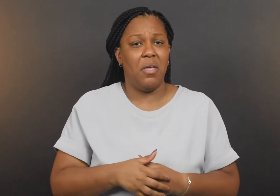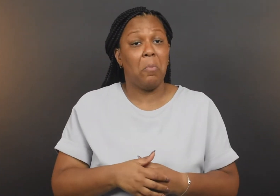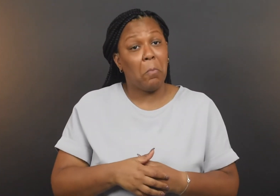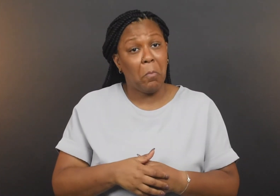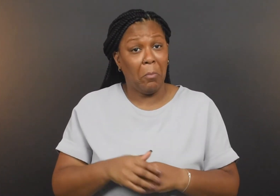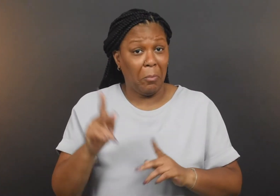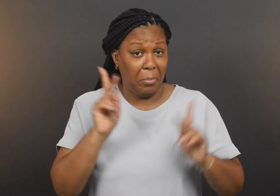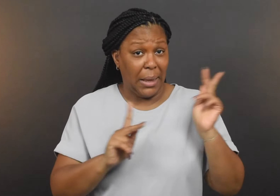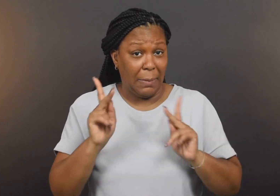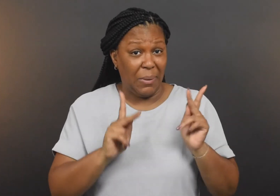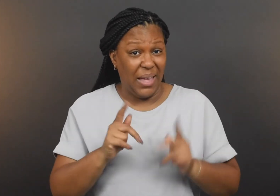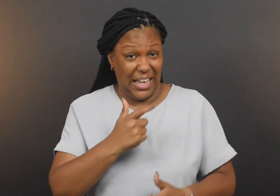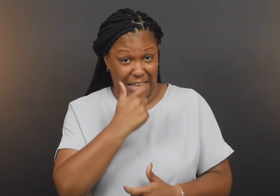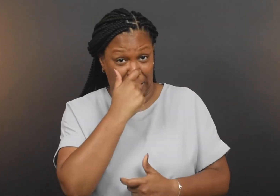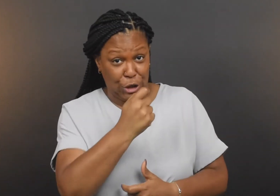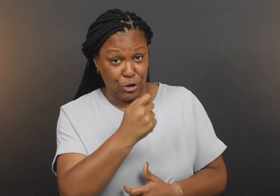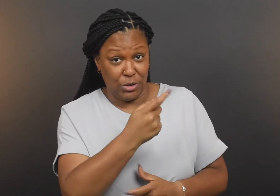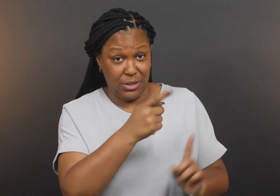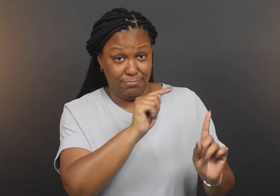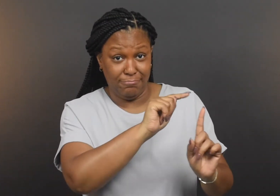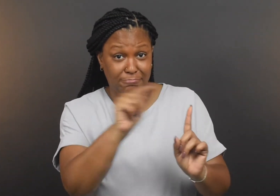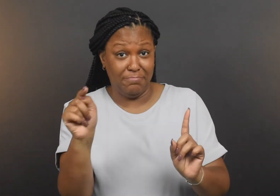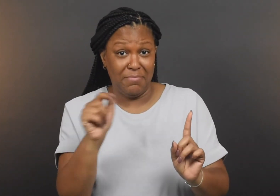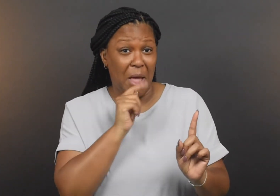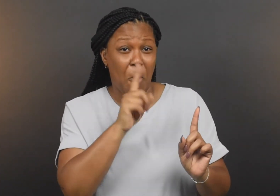People aren’t the only ones who adapt to new conditions, after all.